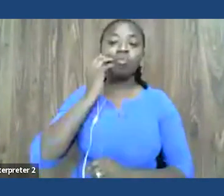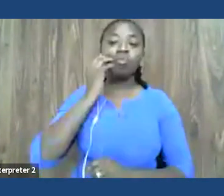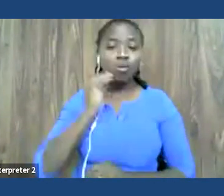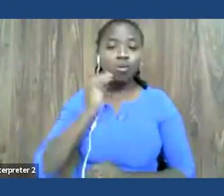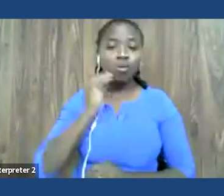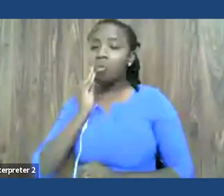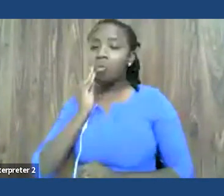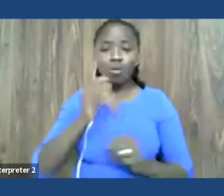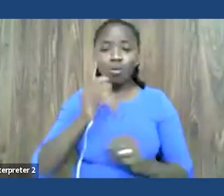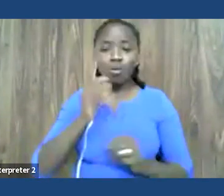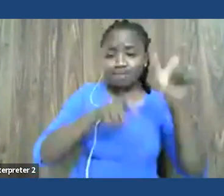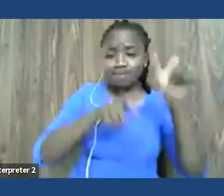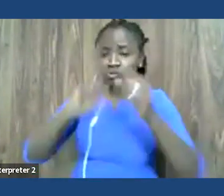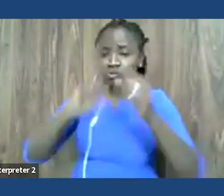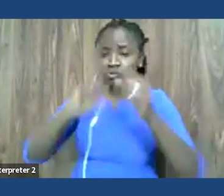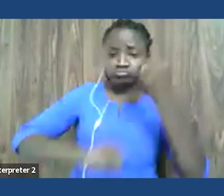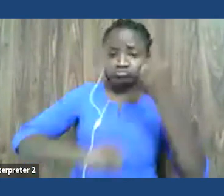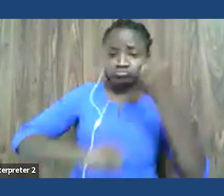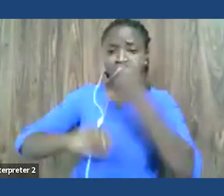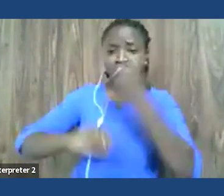in the voices of older persons themselves.